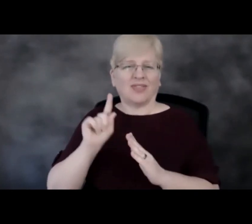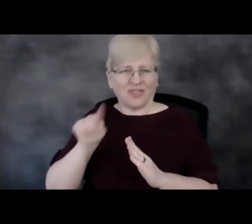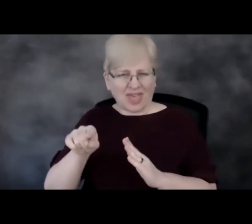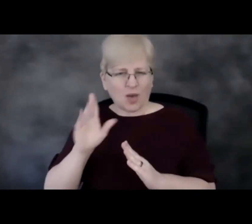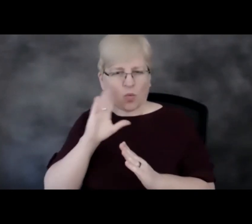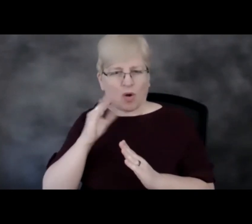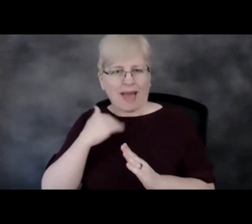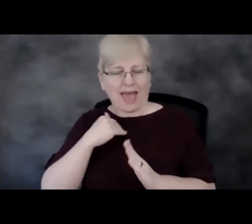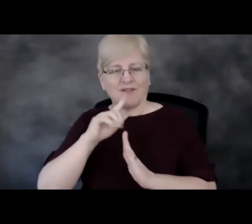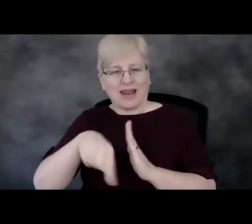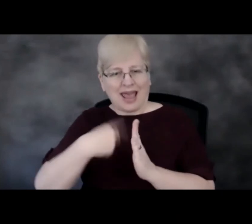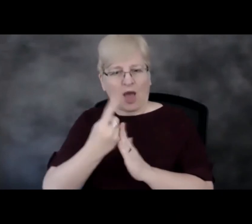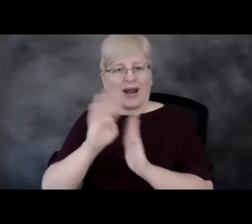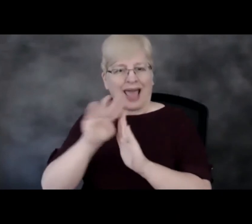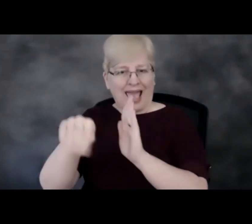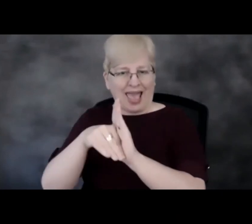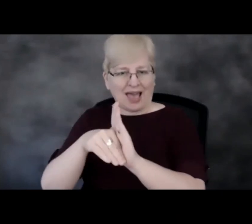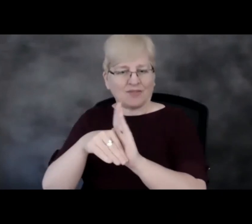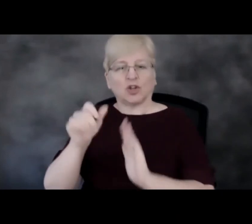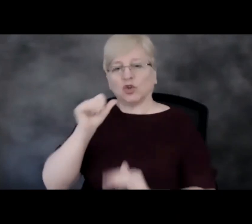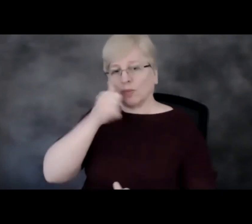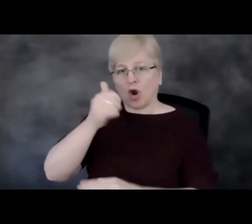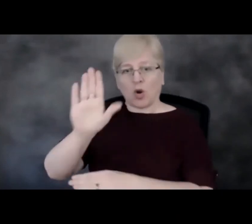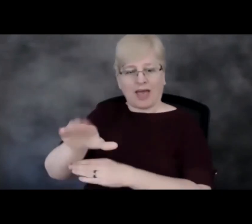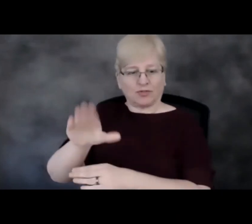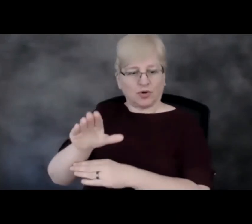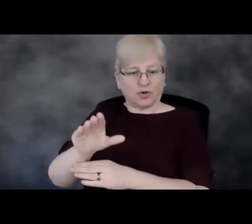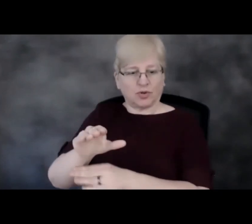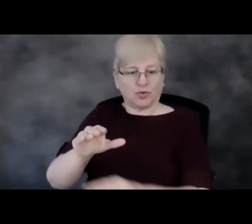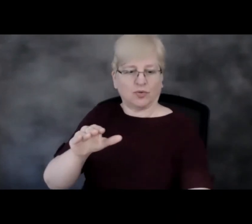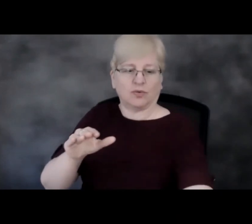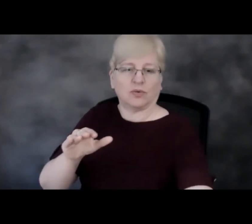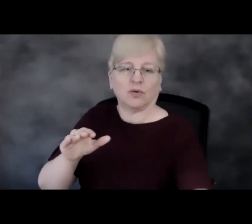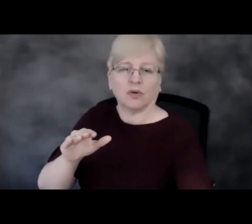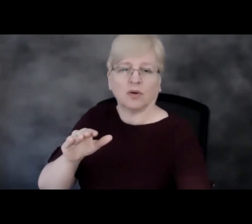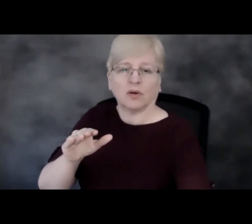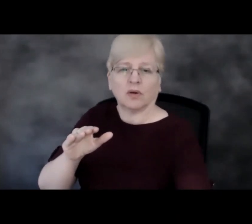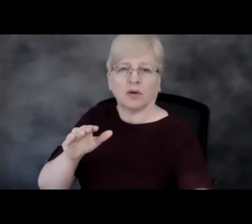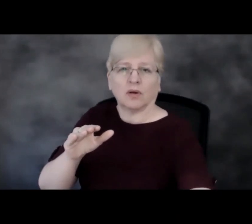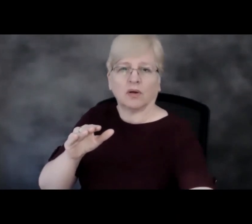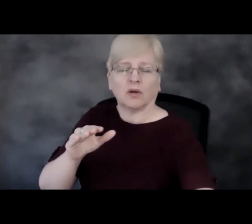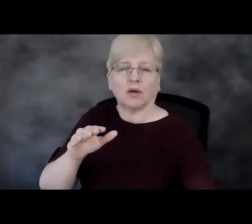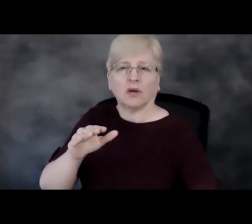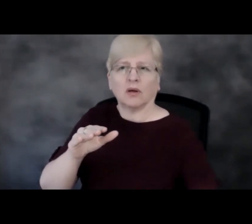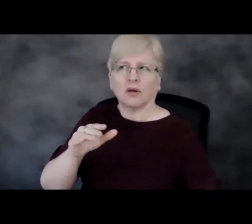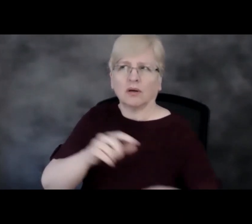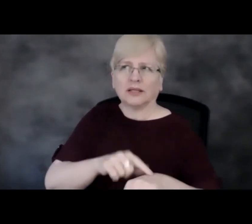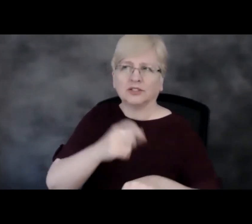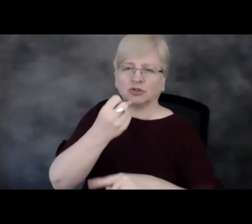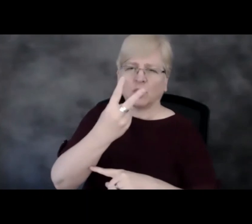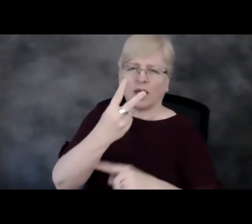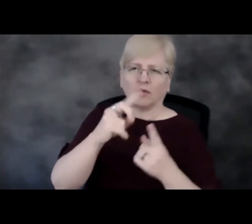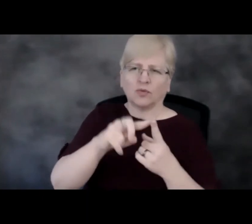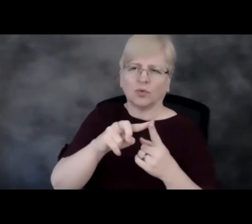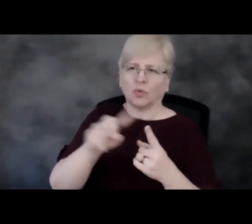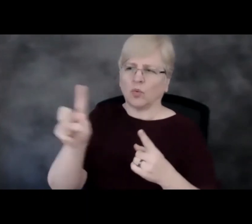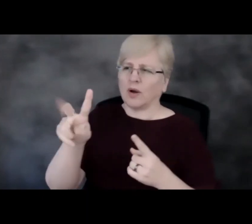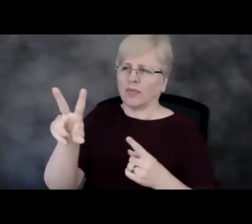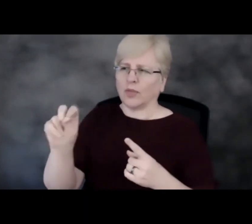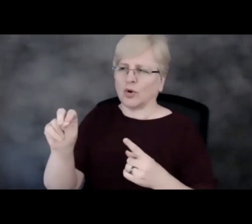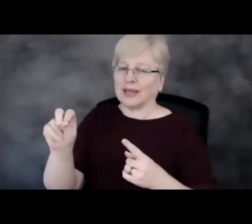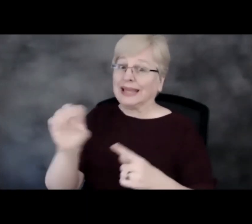17:39:36 recordings that will be available. I believe it is 12 to 130 East Coast time,